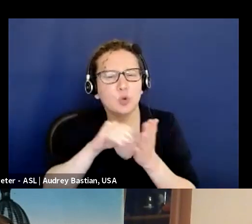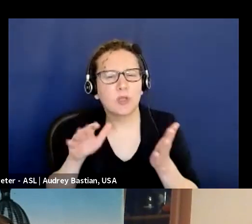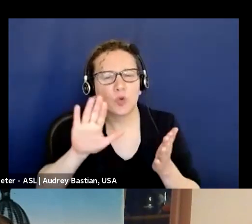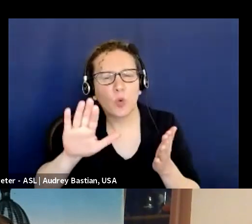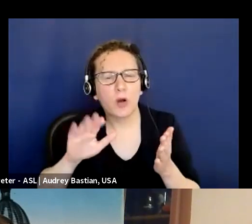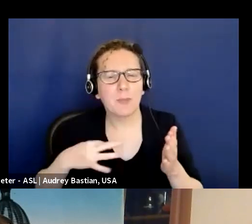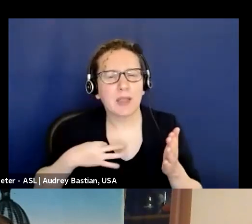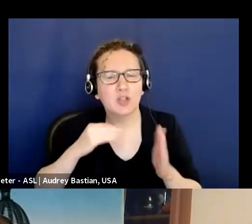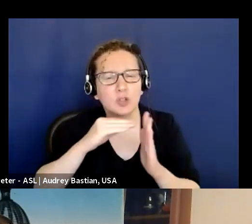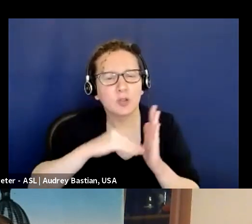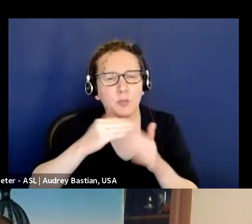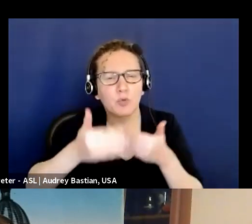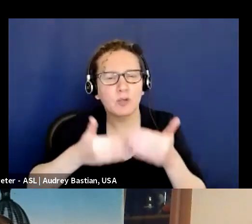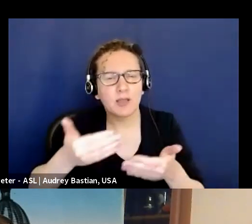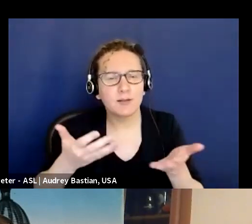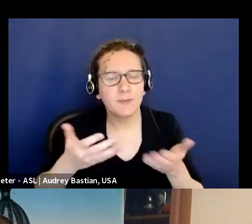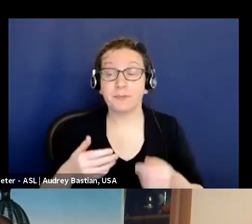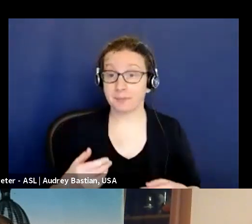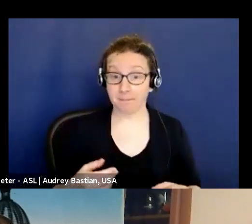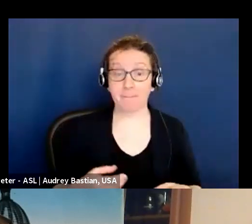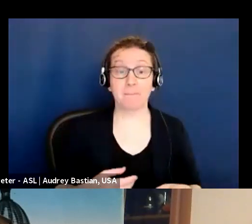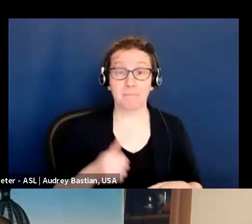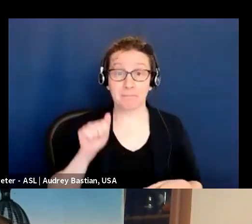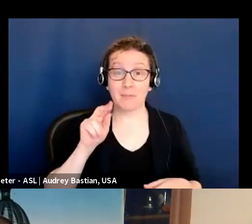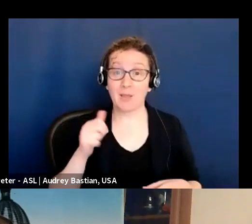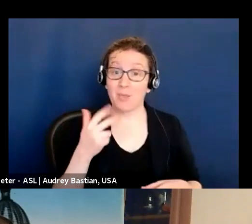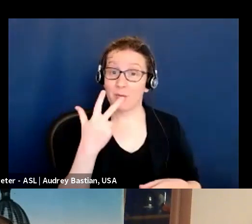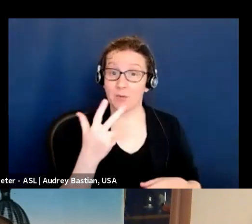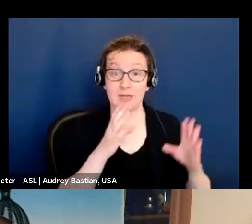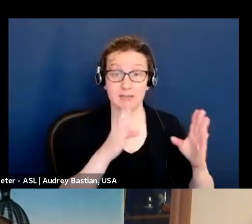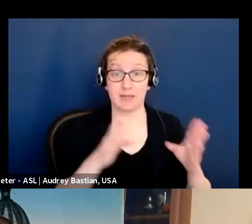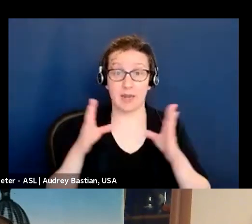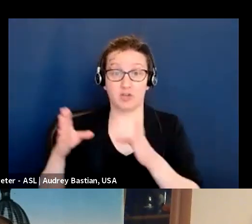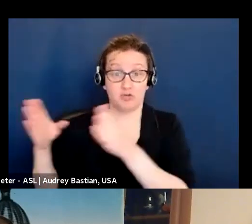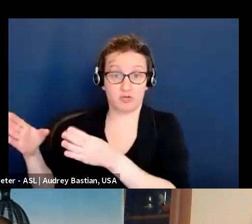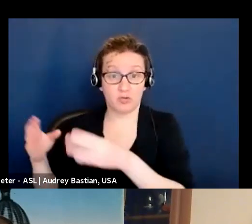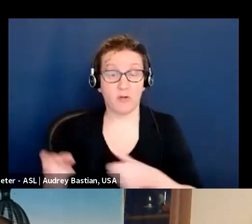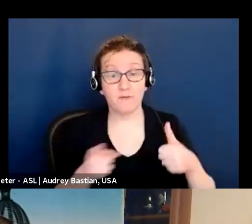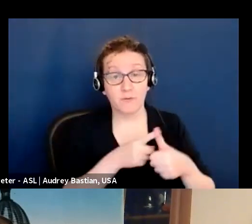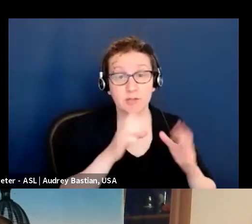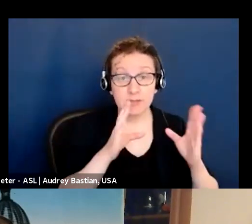there are three stages in general. Like the first stage is where you go and they check your